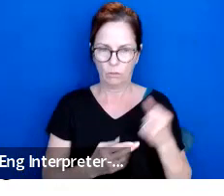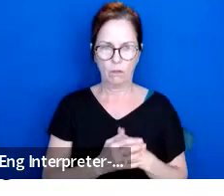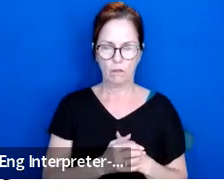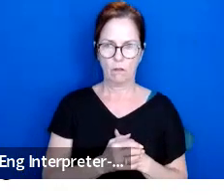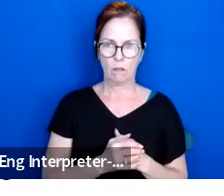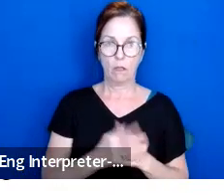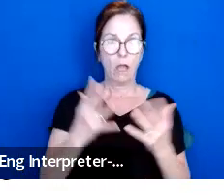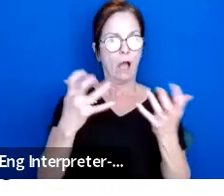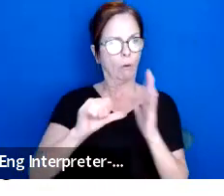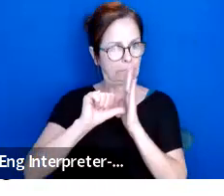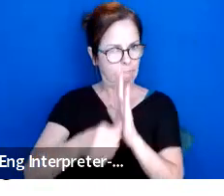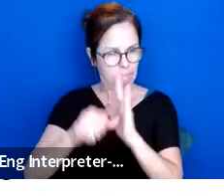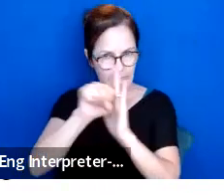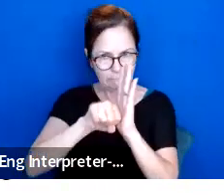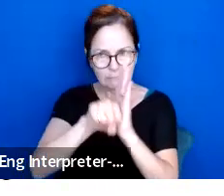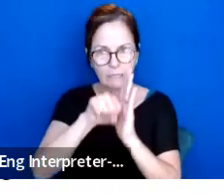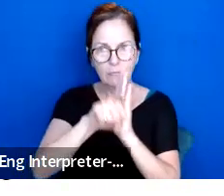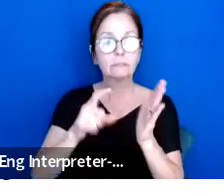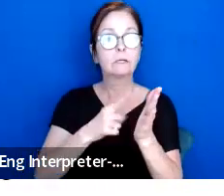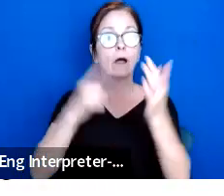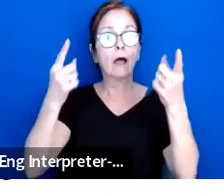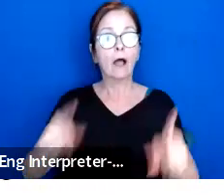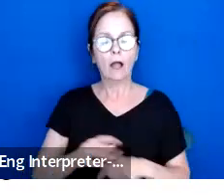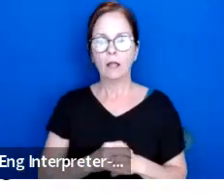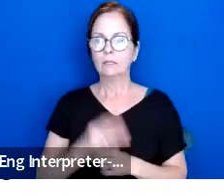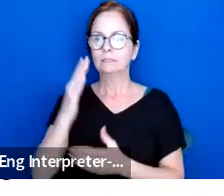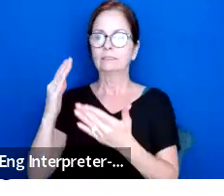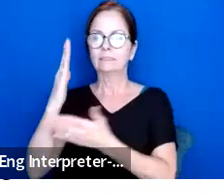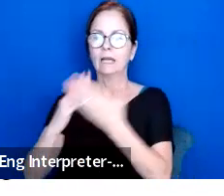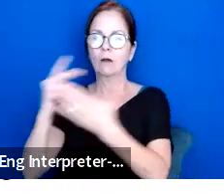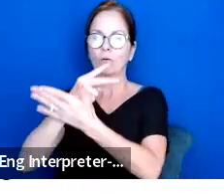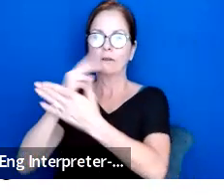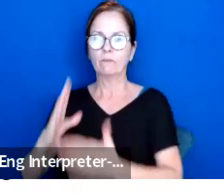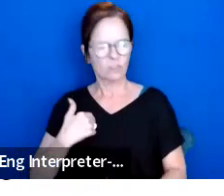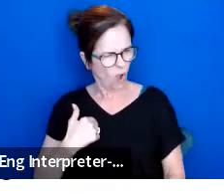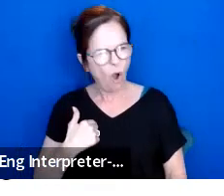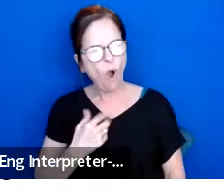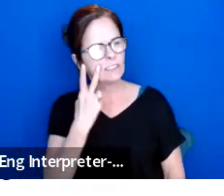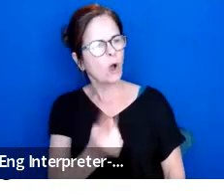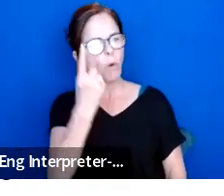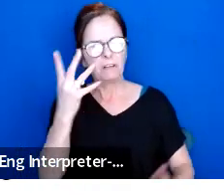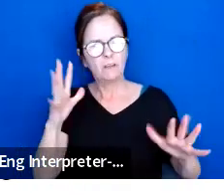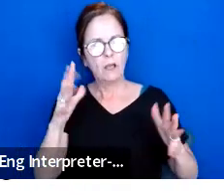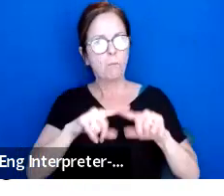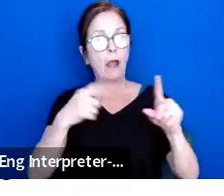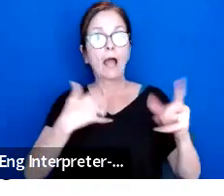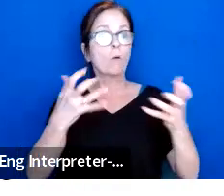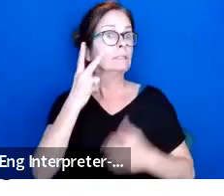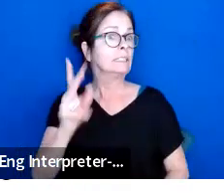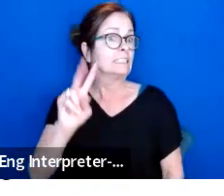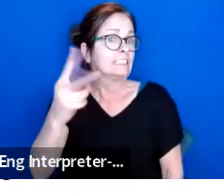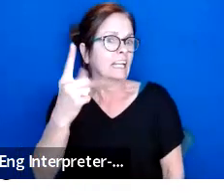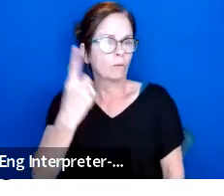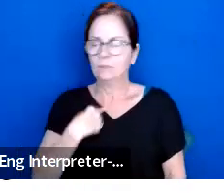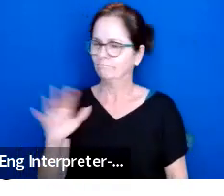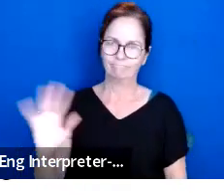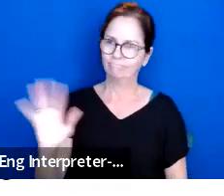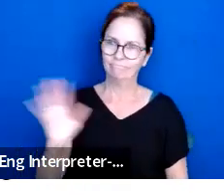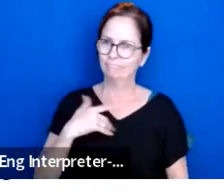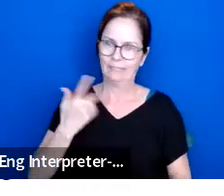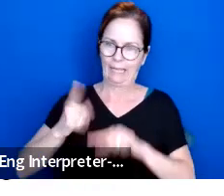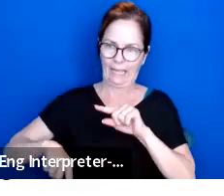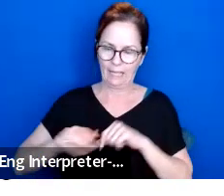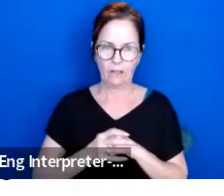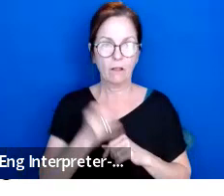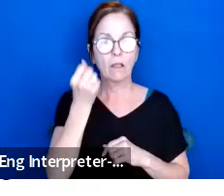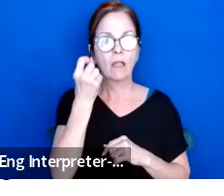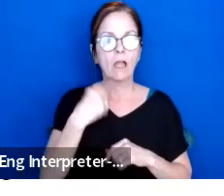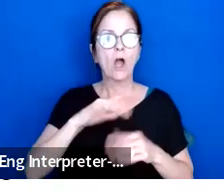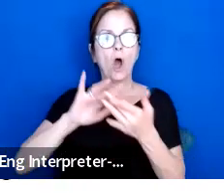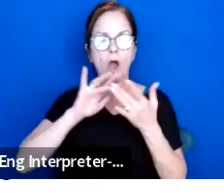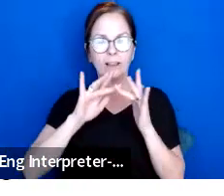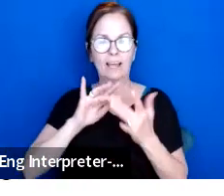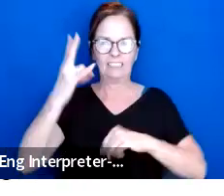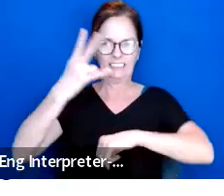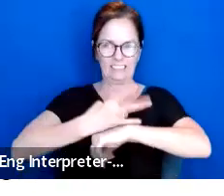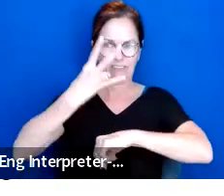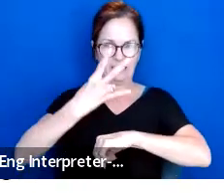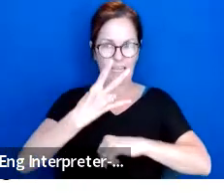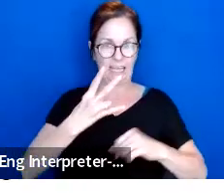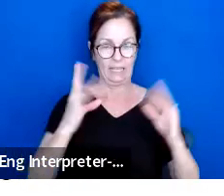No, that as a reviewer, you are not allowed to do this. I should also note that with the online reviews, the seven-day window is also mutually agreed upon.